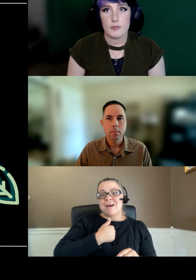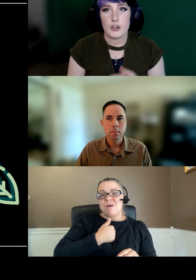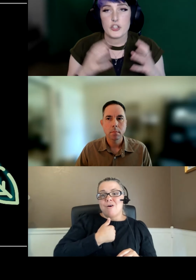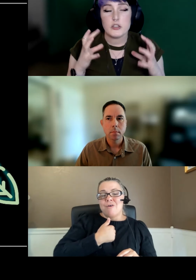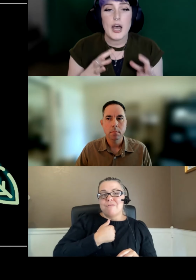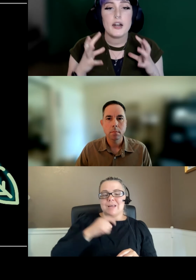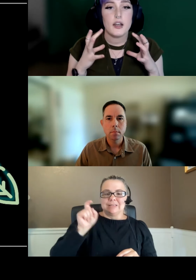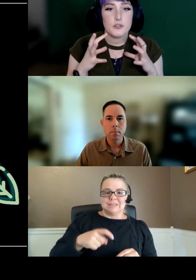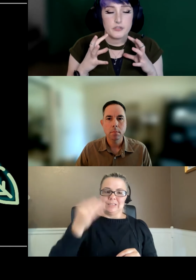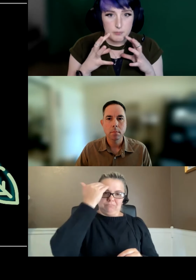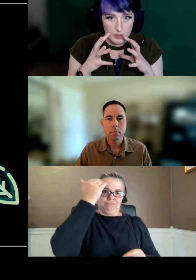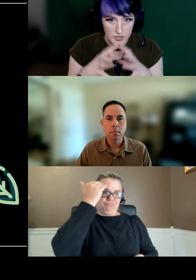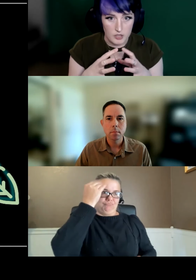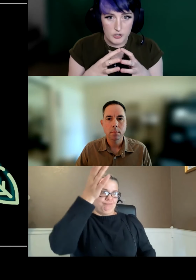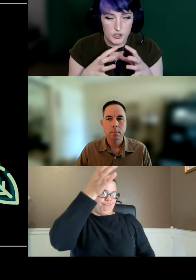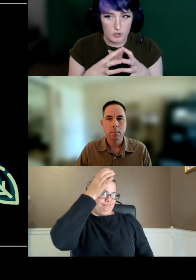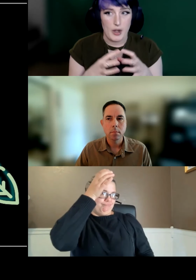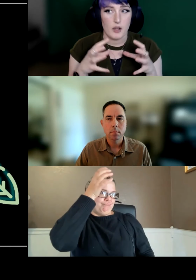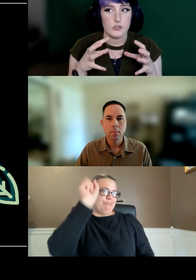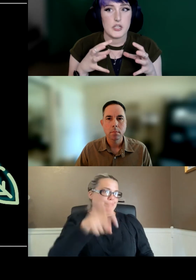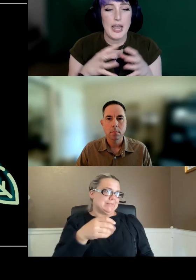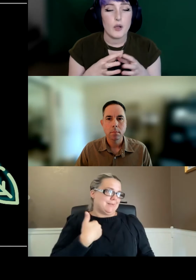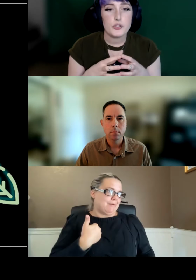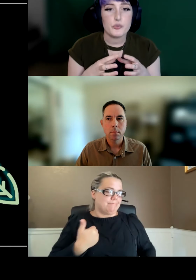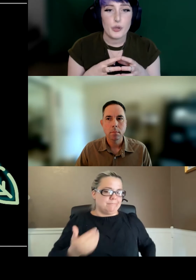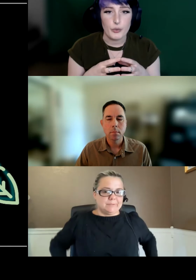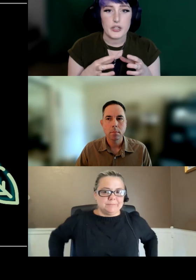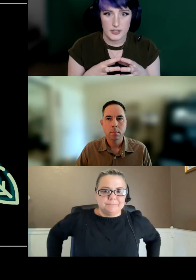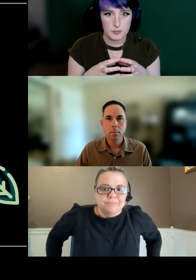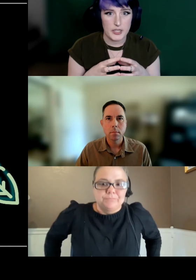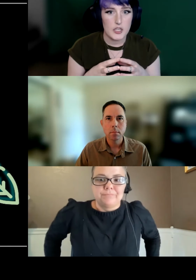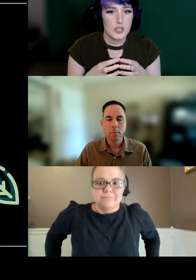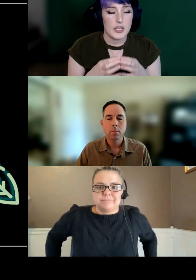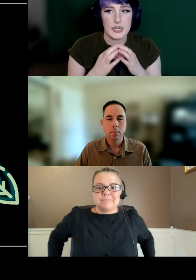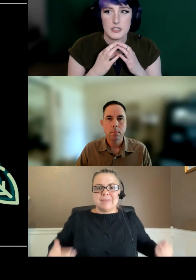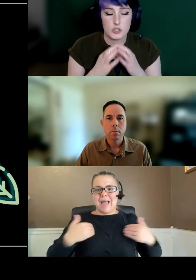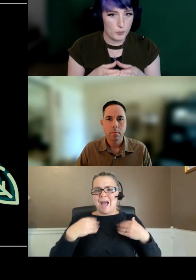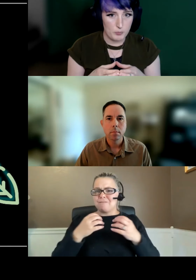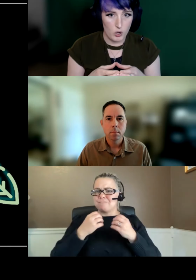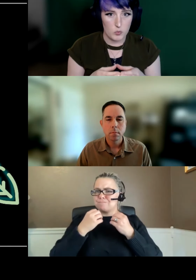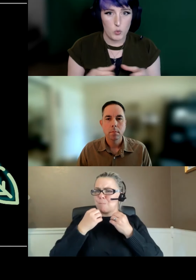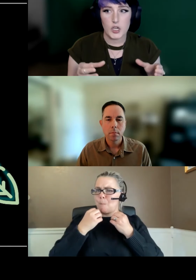There's a lot of knowledge around how to code accessibly. It is super important work.